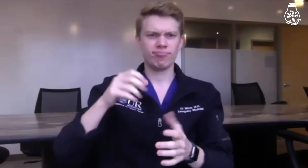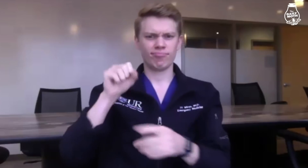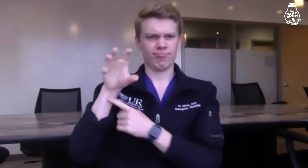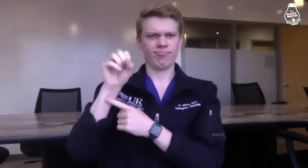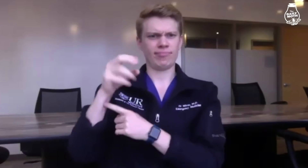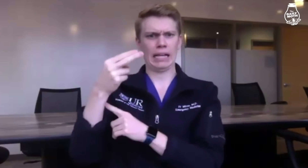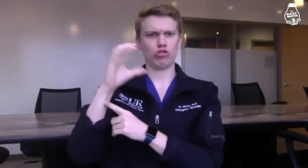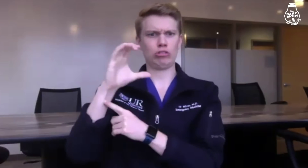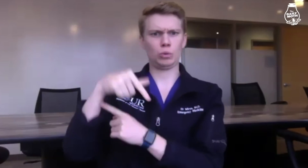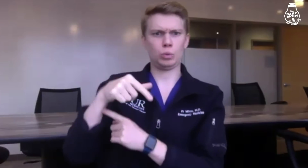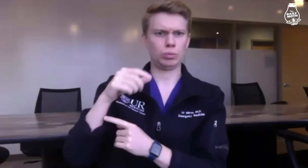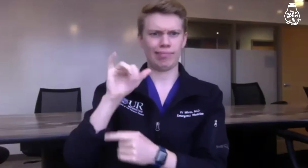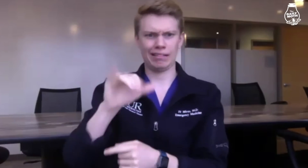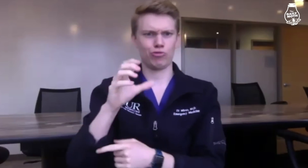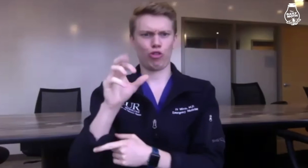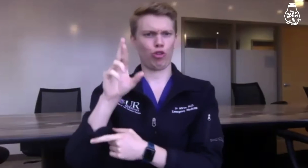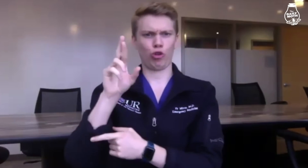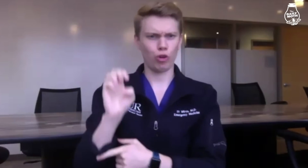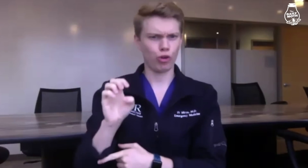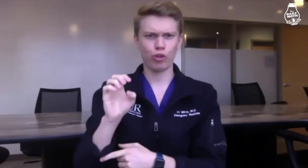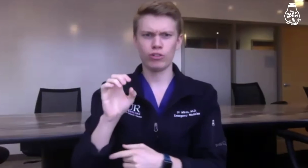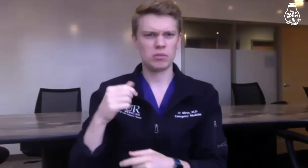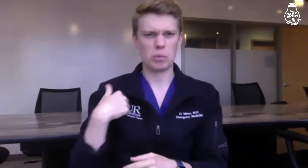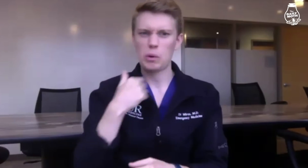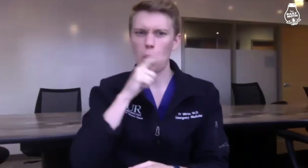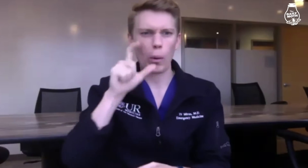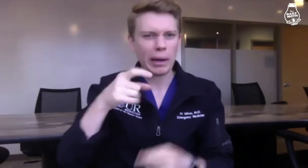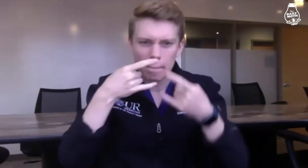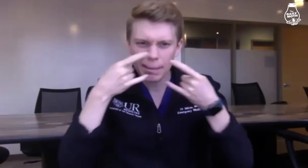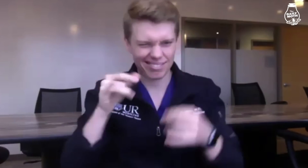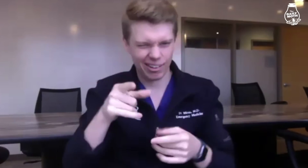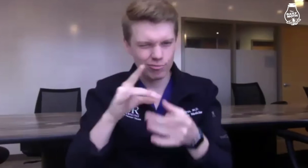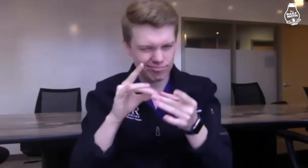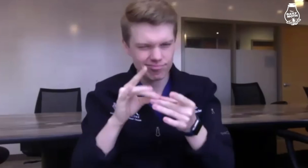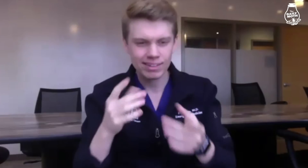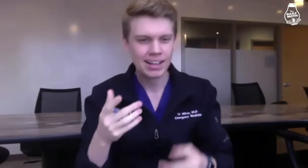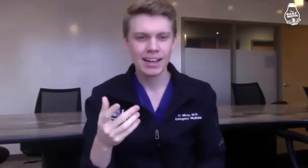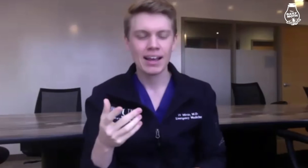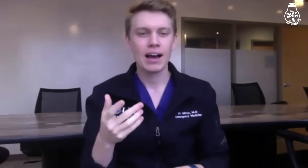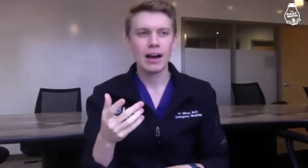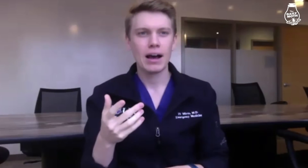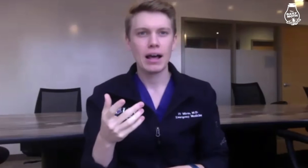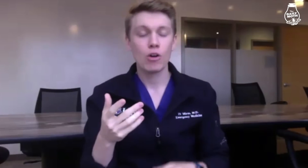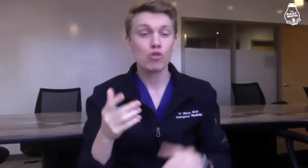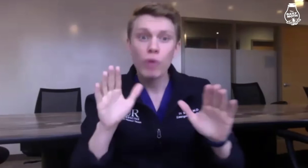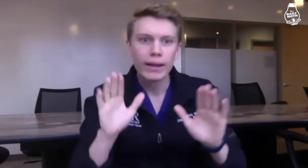but she said HCQ was a cure, and that we don't need masks, as you said.